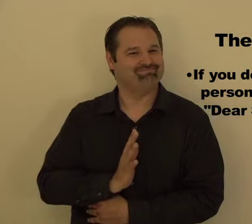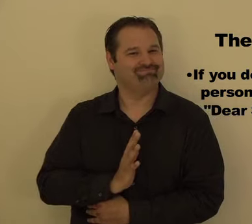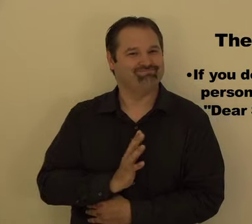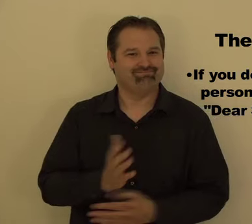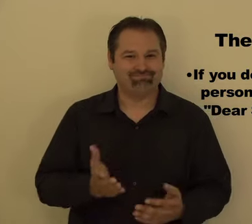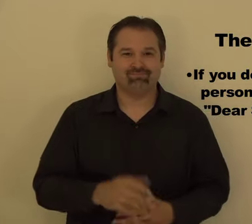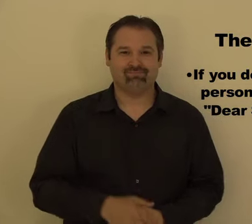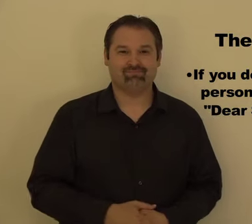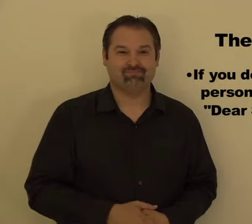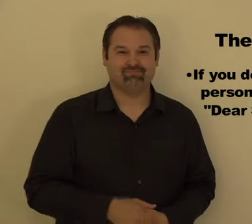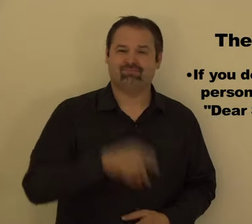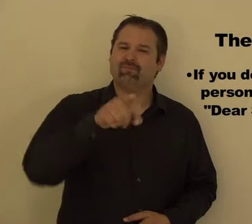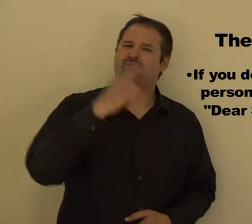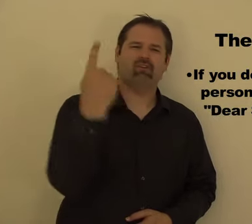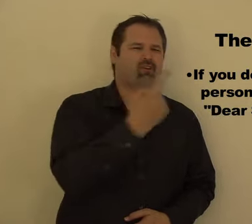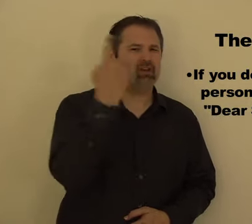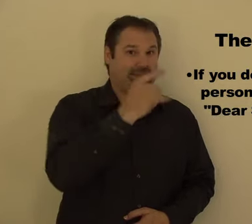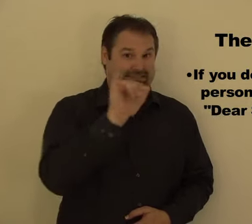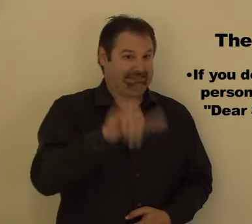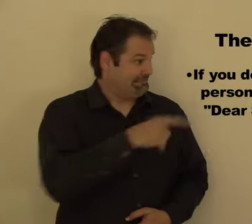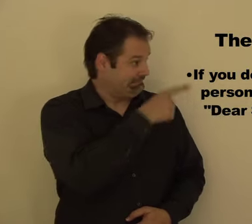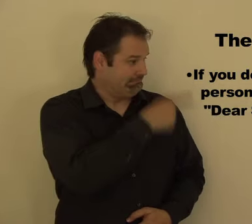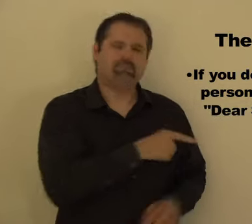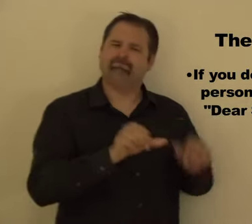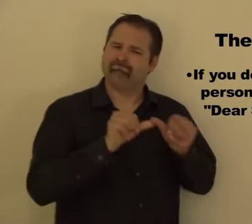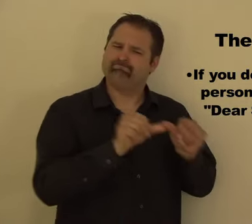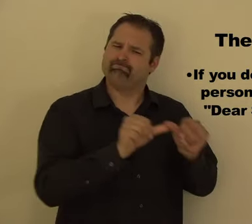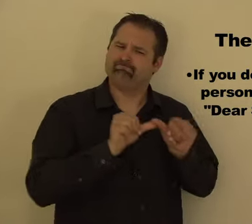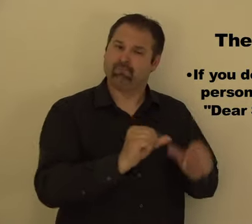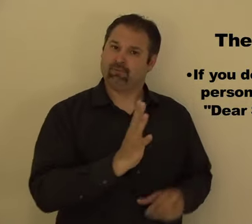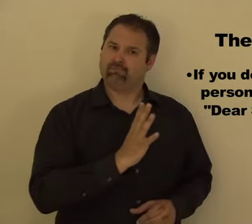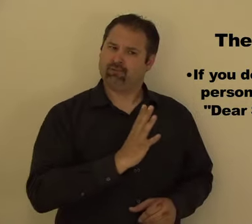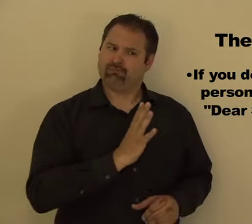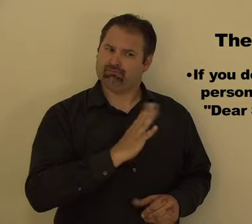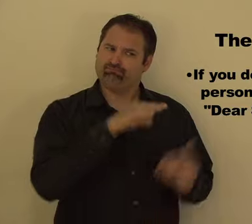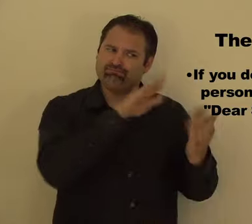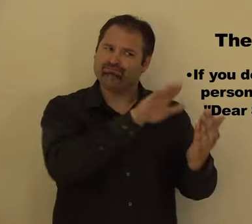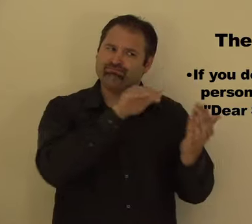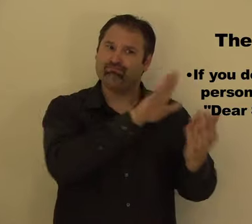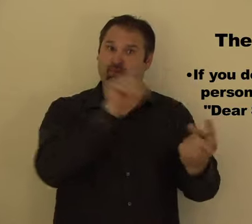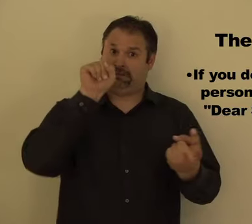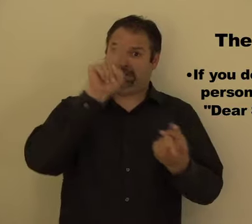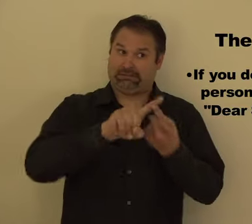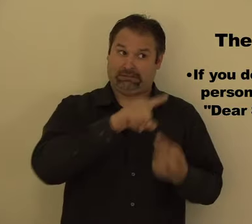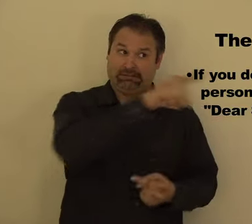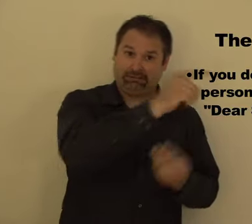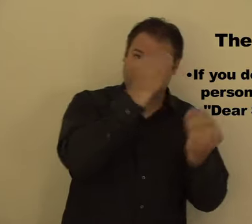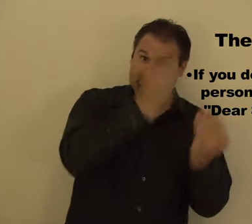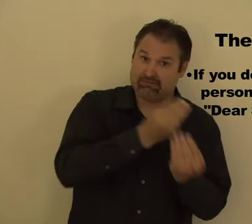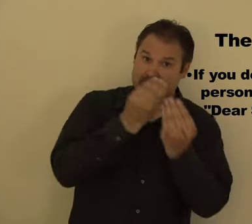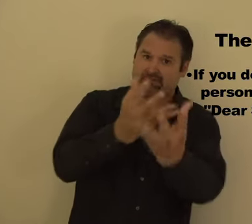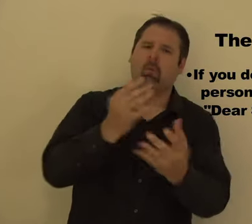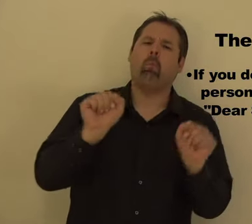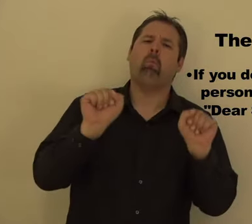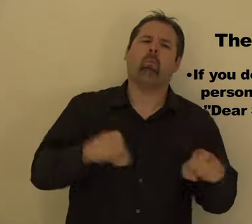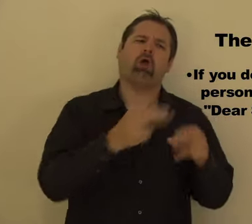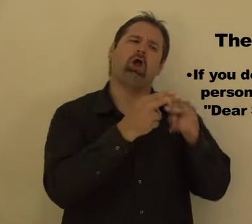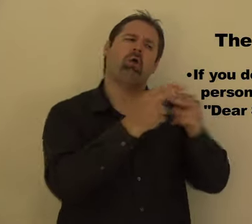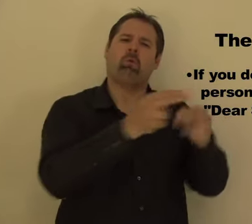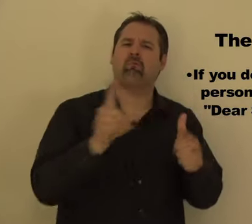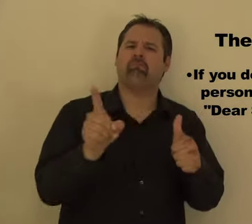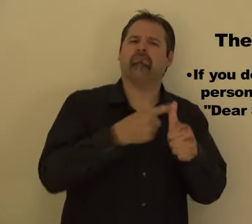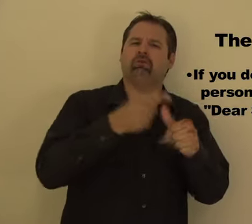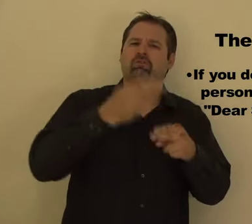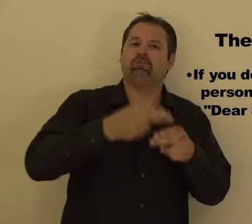until they invite you to call them by their first name.